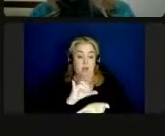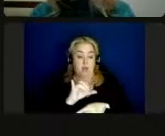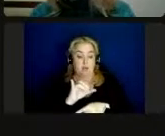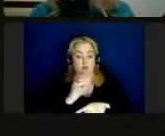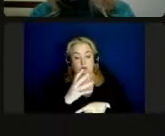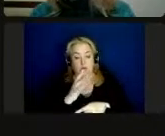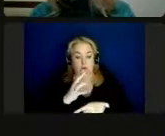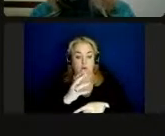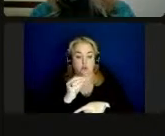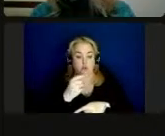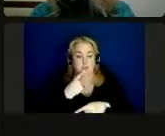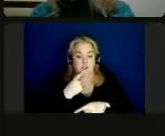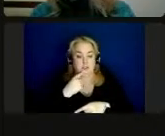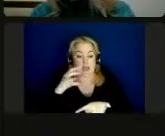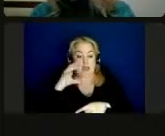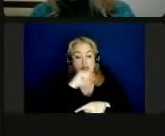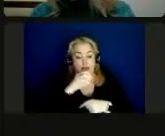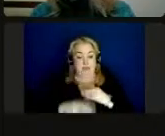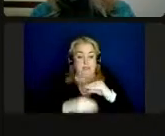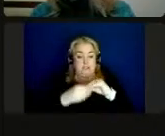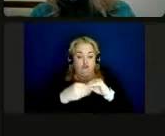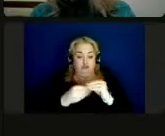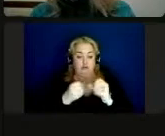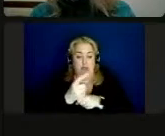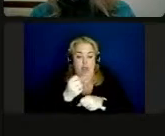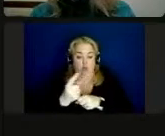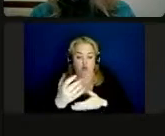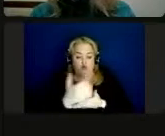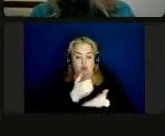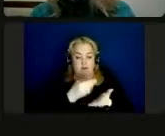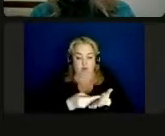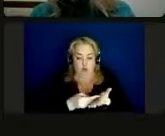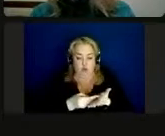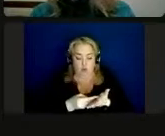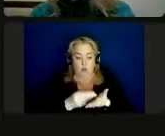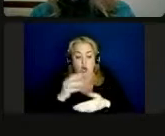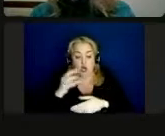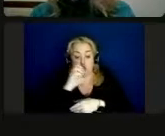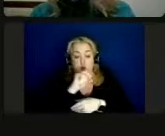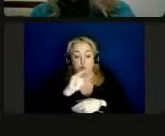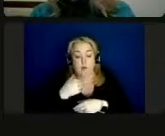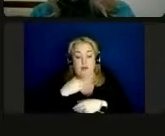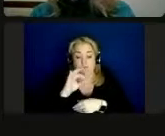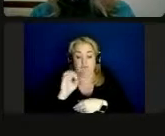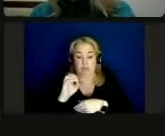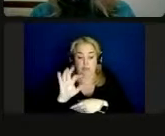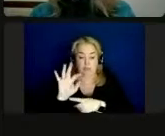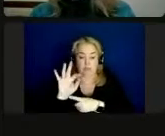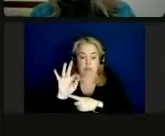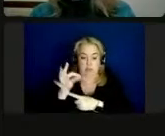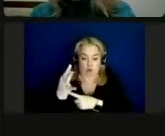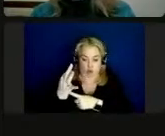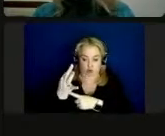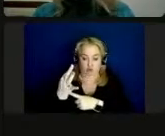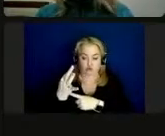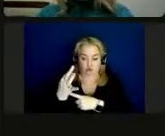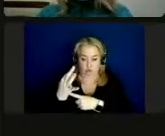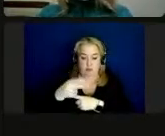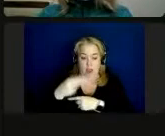IF I UNDERSTAND THIS CORRECTLY, LET'S SO IT SAYS LOOKING